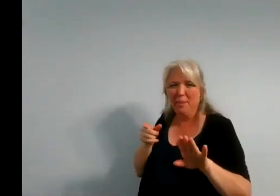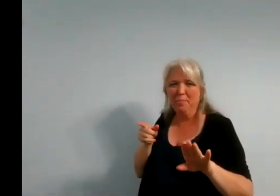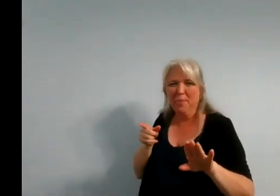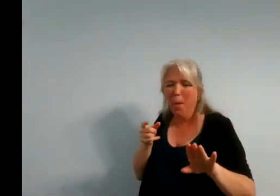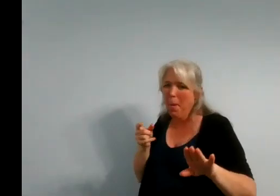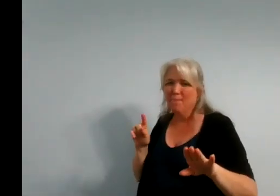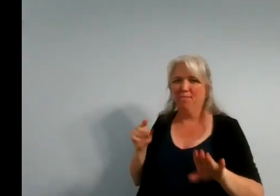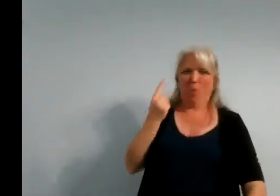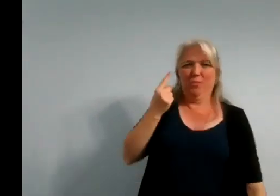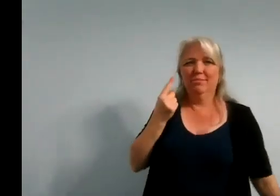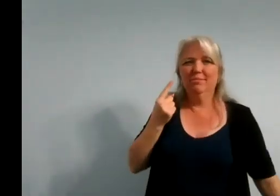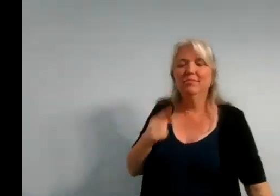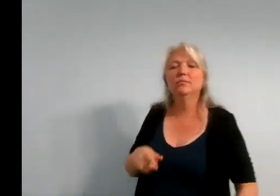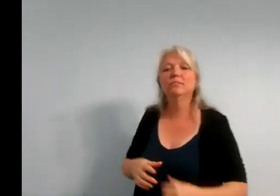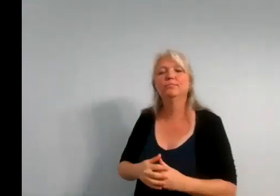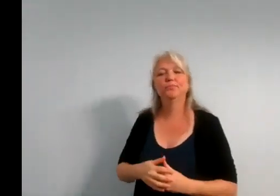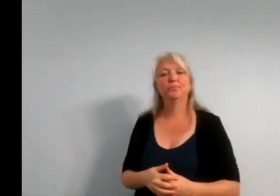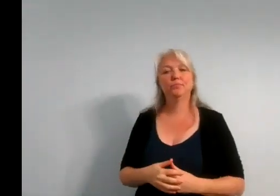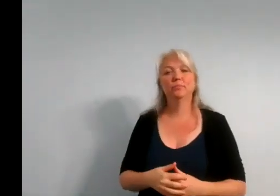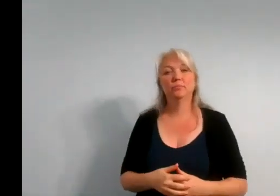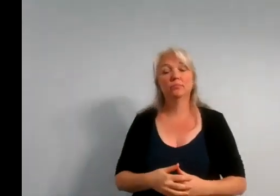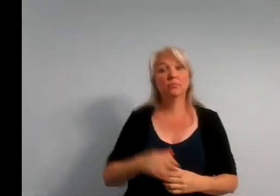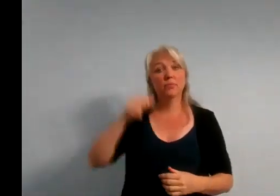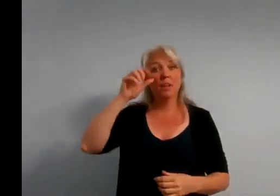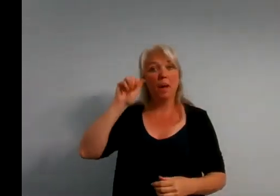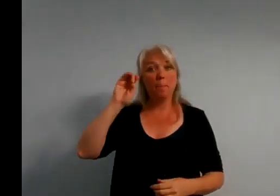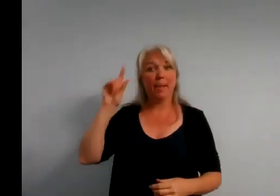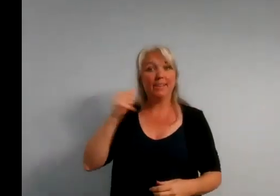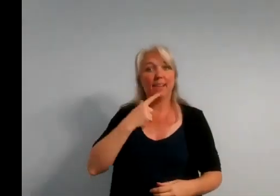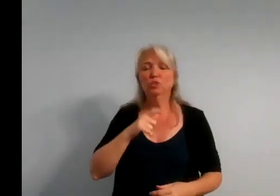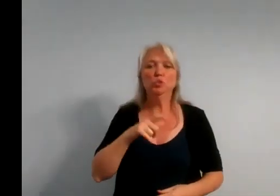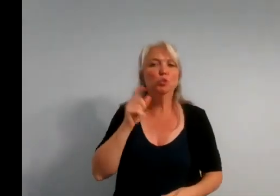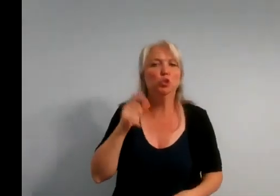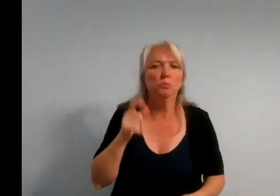“You shouldn’t be running around in the dark,” said Amanda. She was standing on the porch,